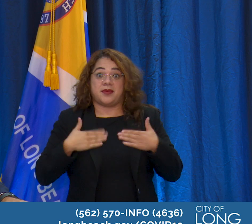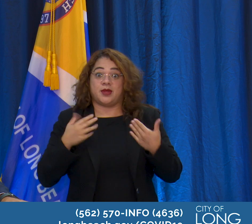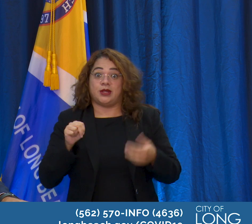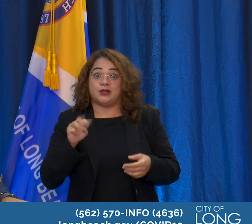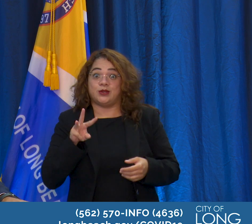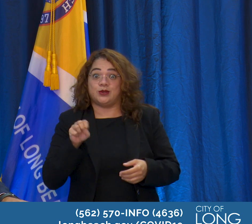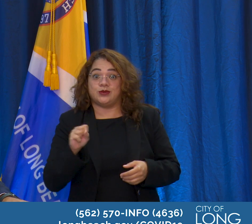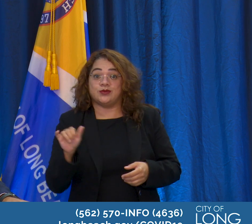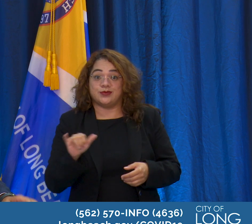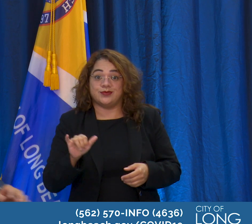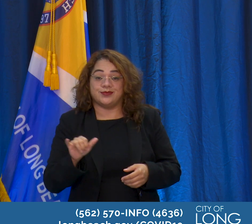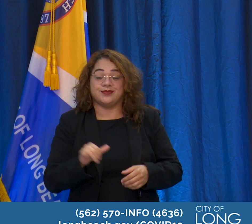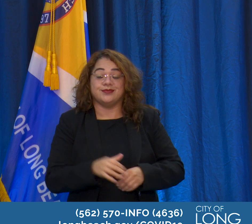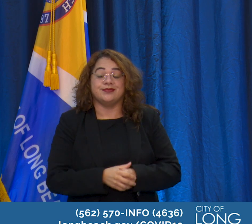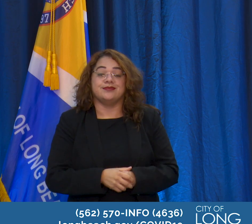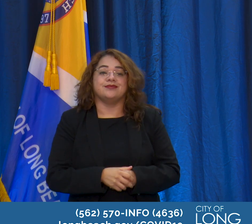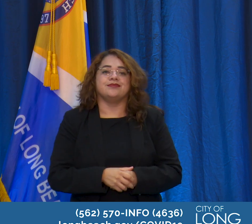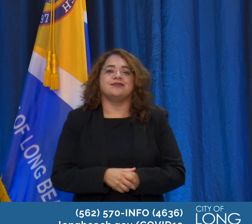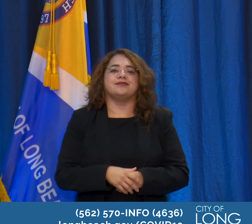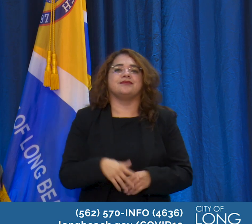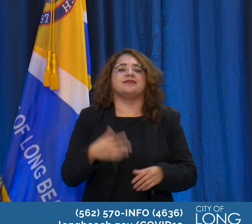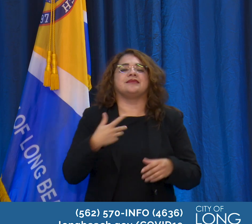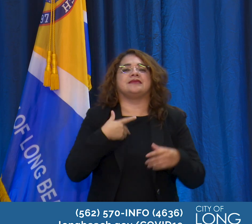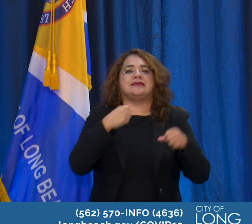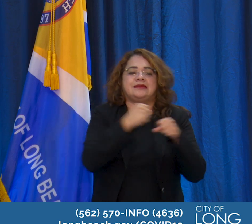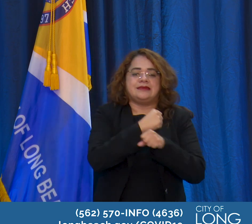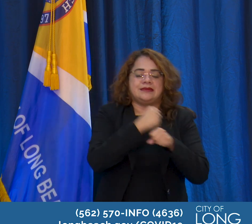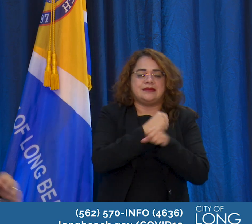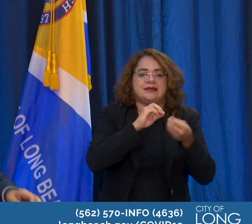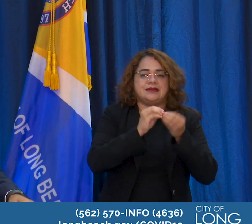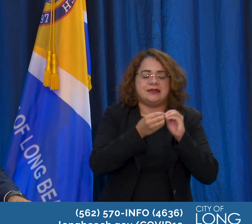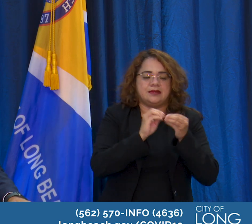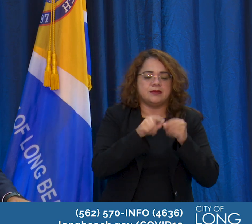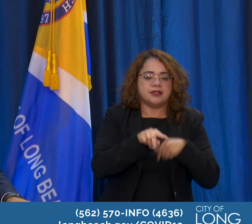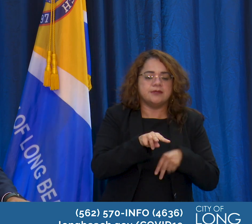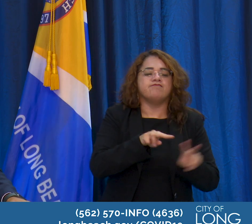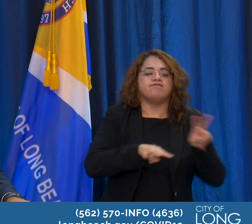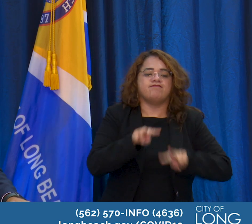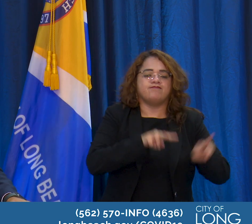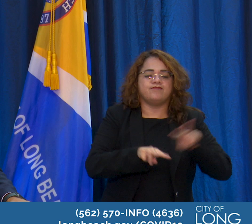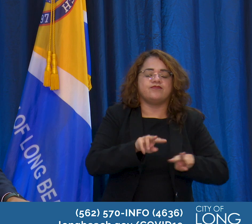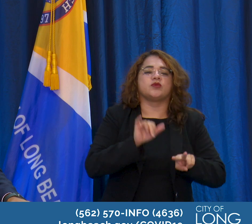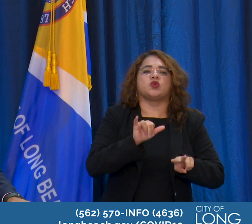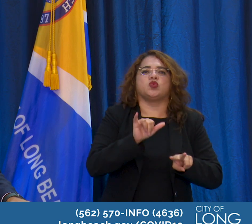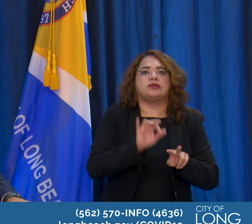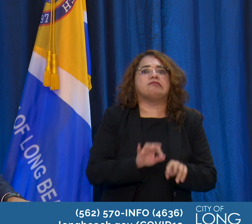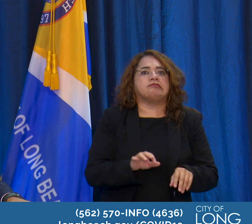some data that we've got to take very seriously as we move forward in the weeks and months ahead.